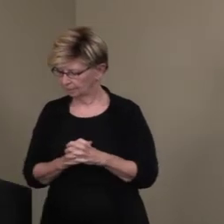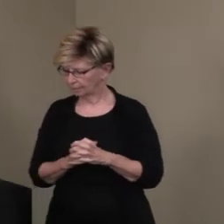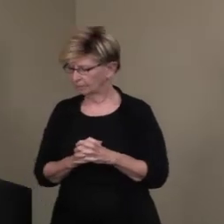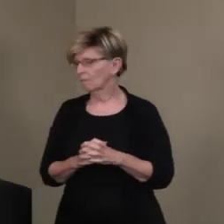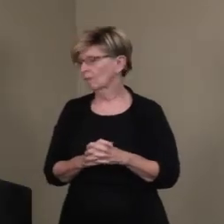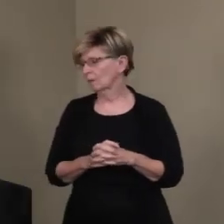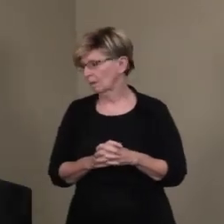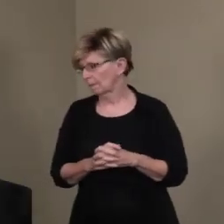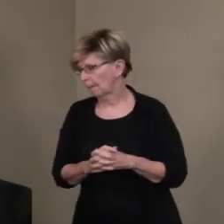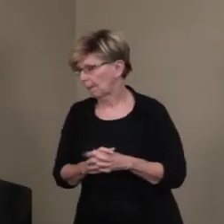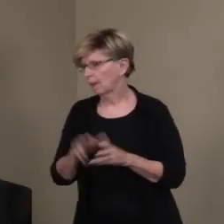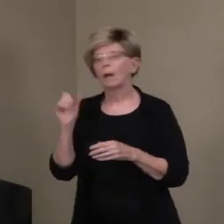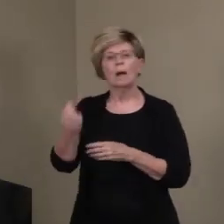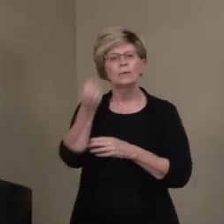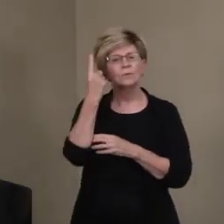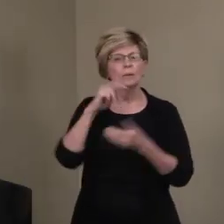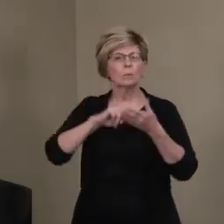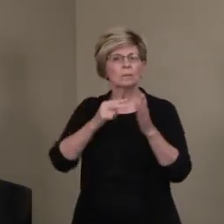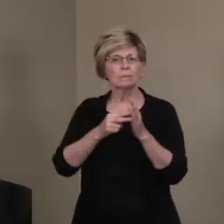utilize these skills